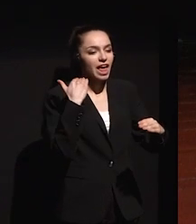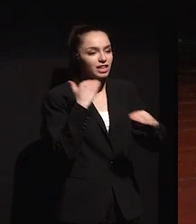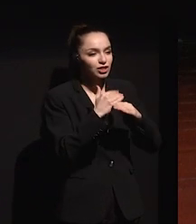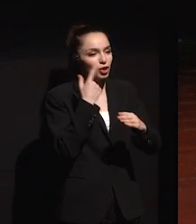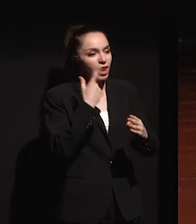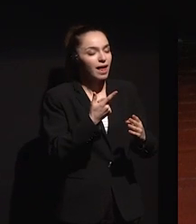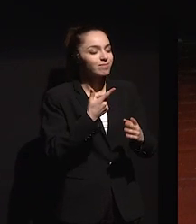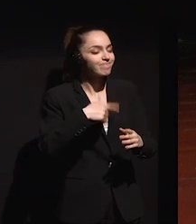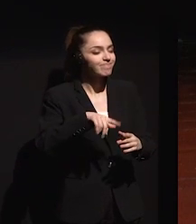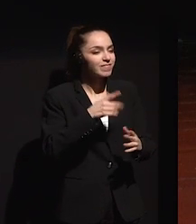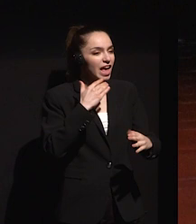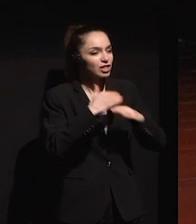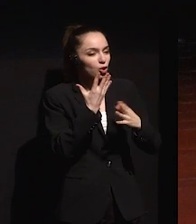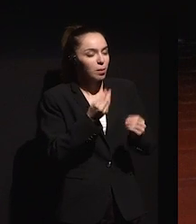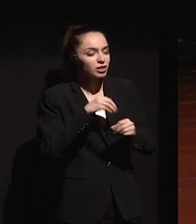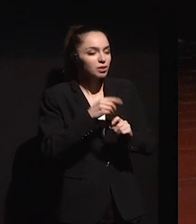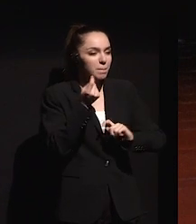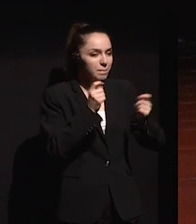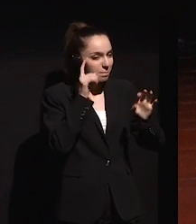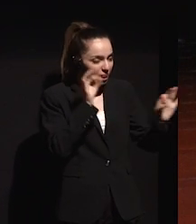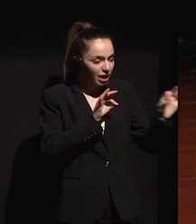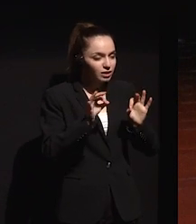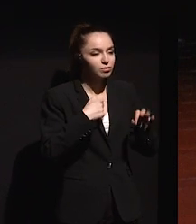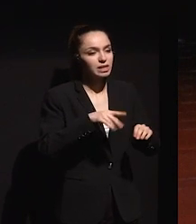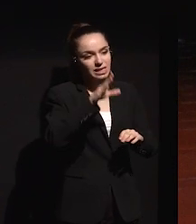especially the preparation of local equality action plans,